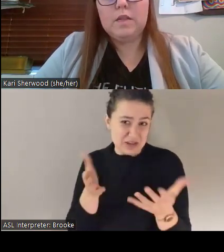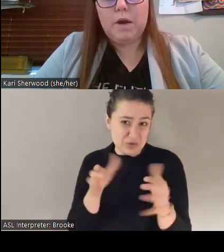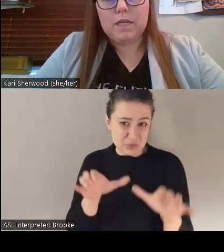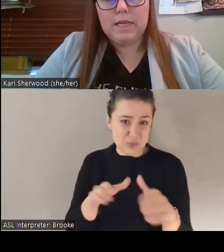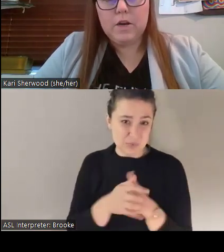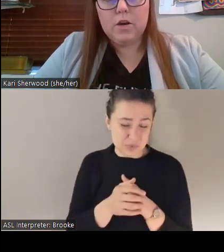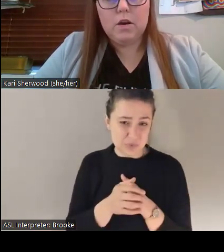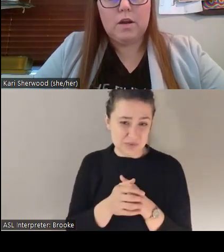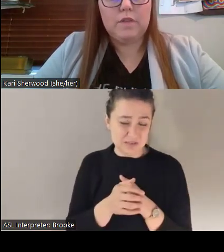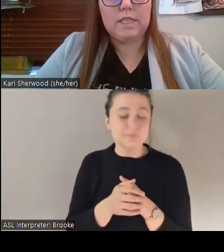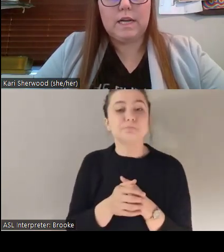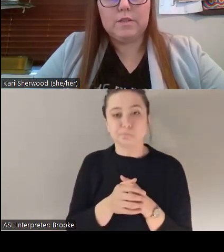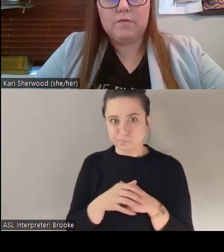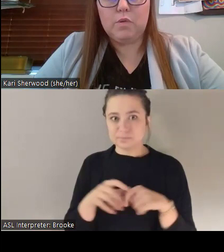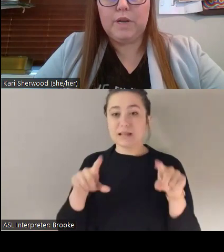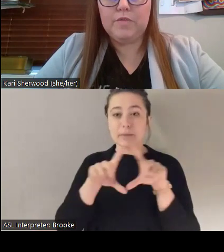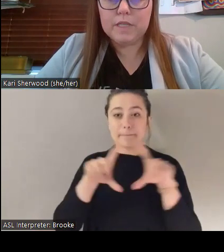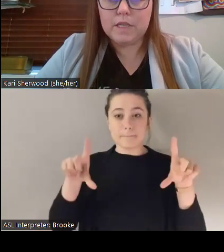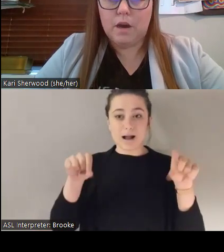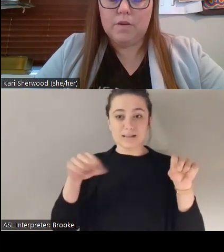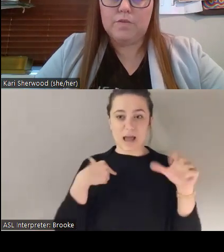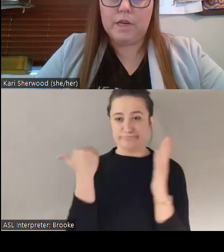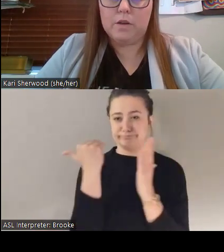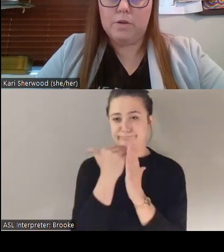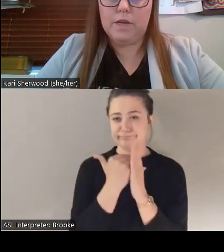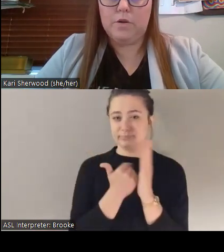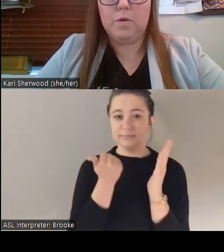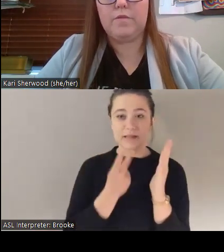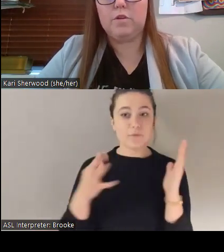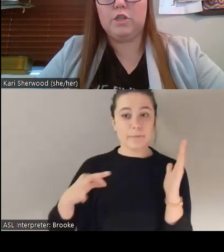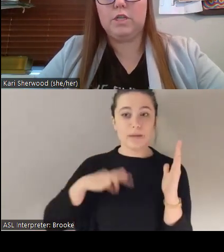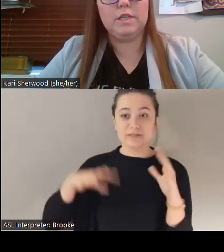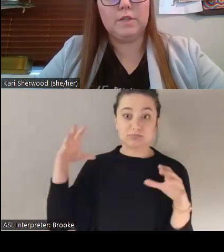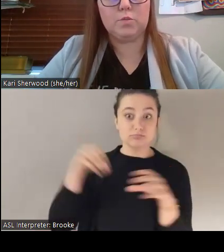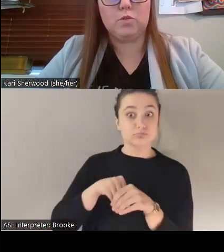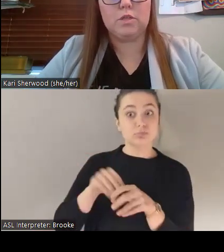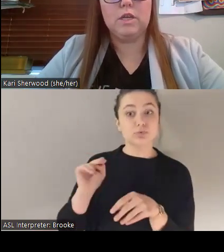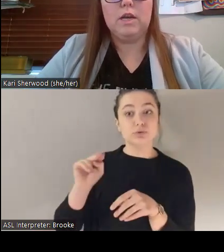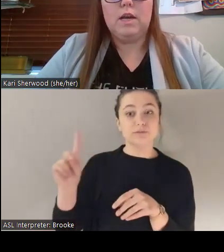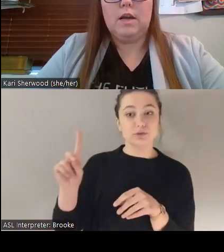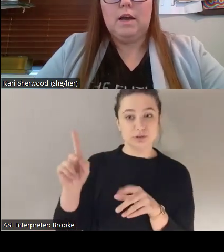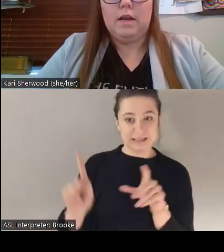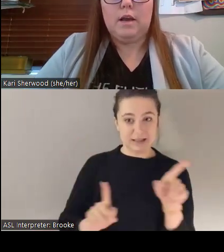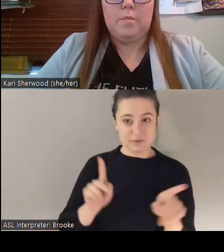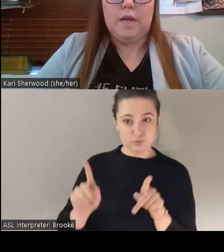In the box here I've listed out several benefits of including neurodivergent individuals,